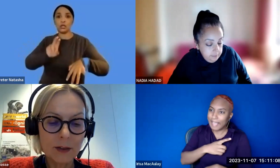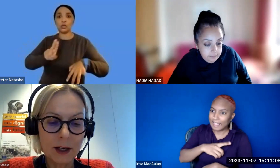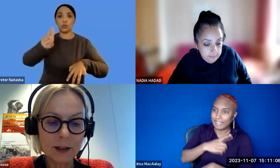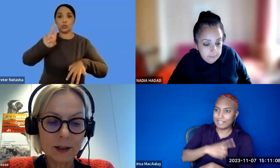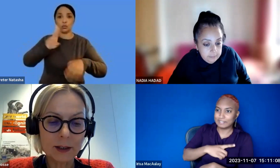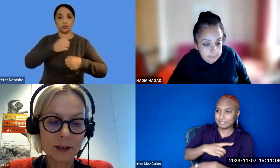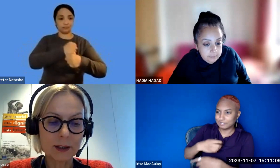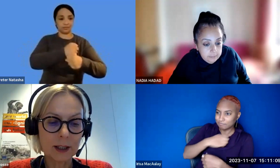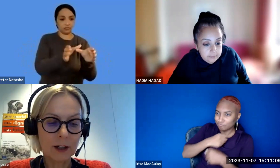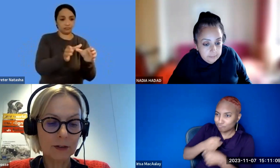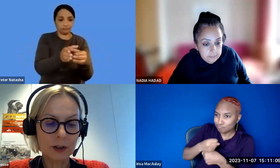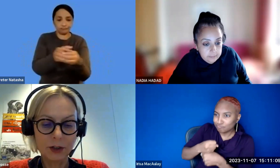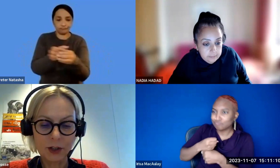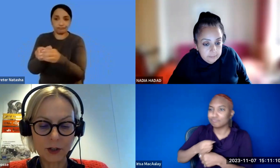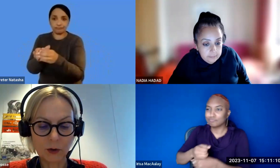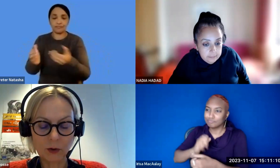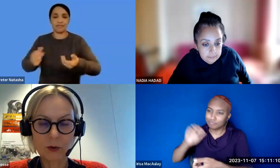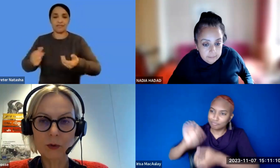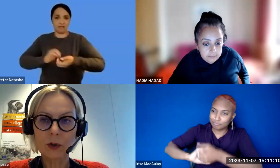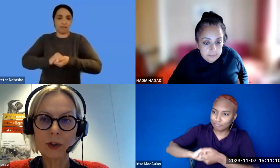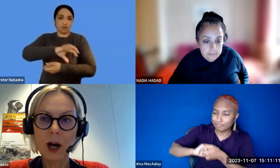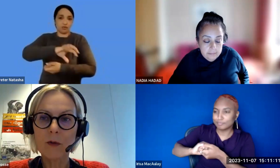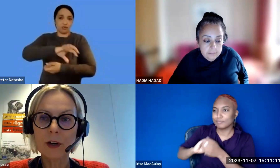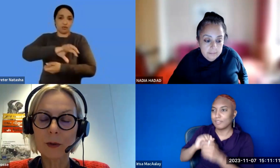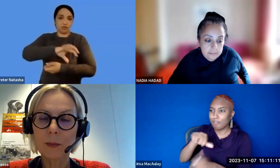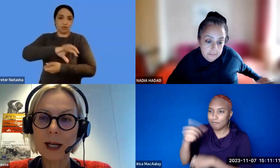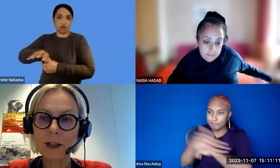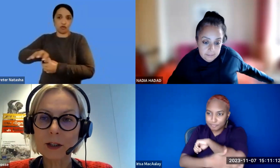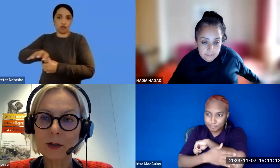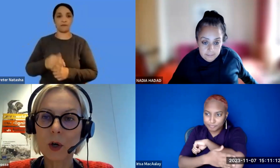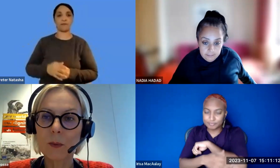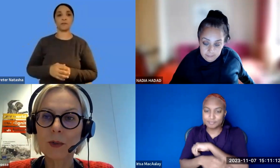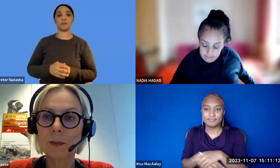Then I'll conclude on practical terms.